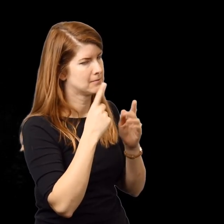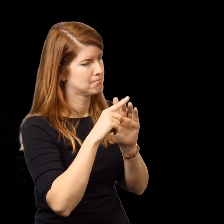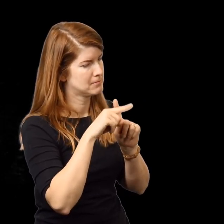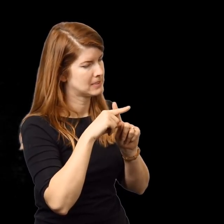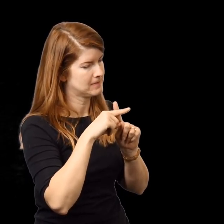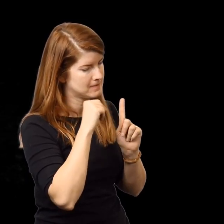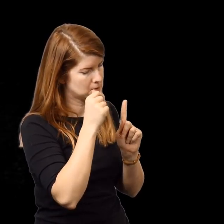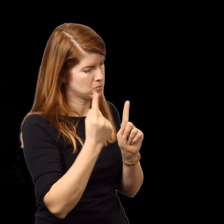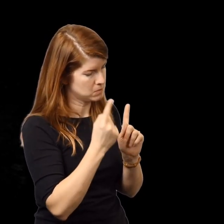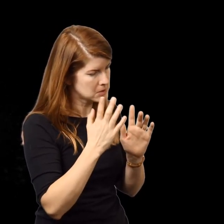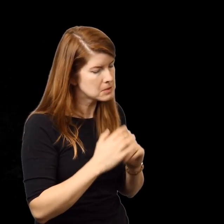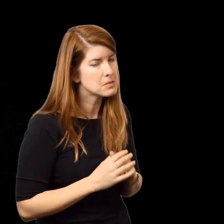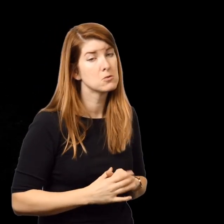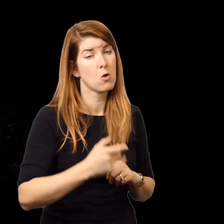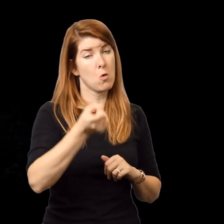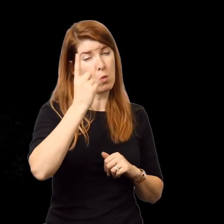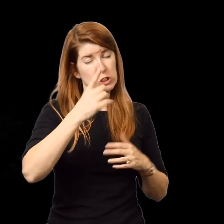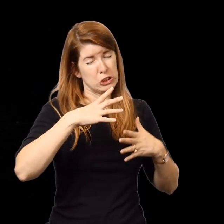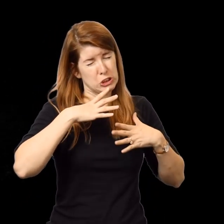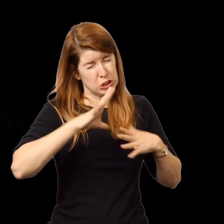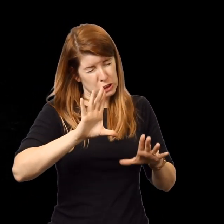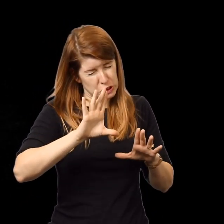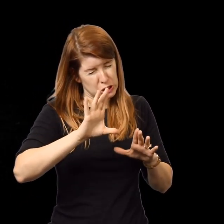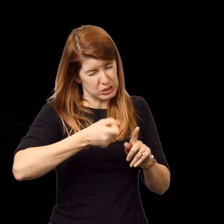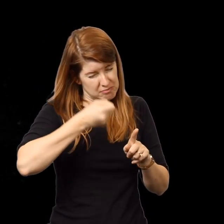So, one of the first, one of the early consequences is that the lack